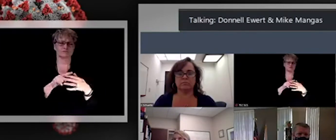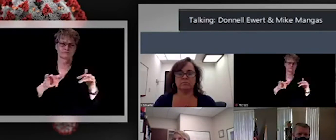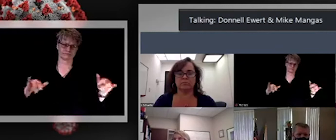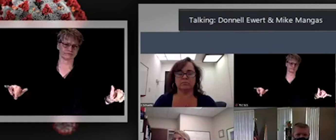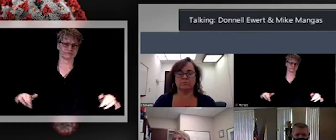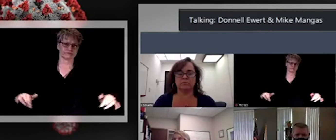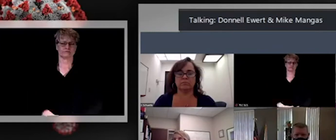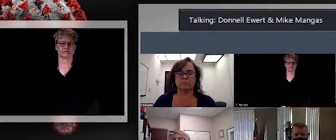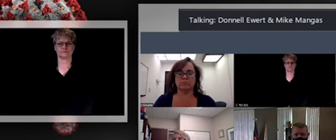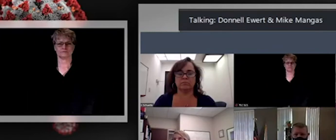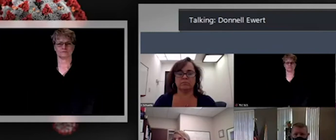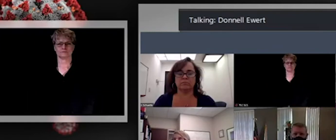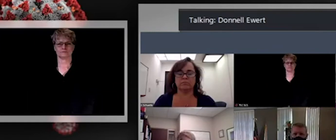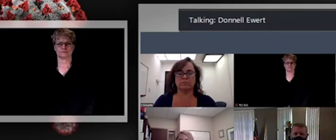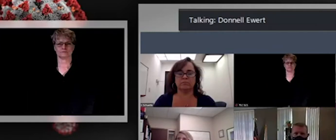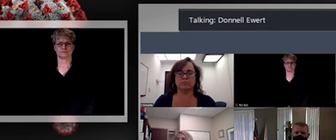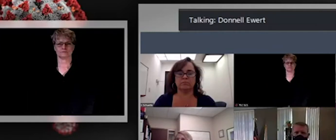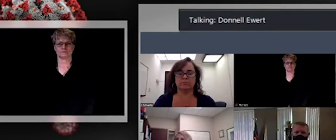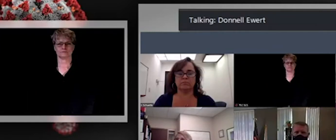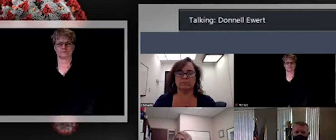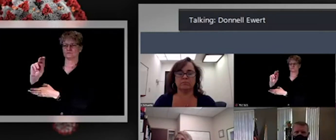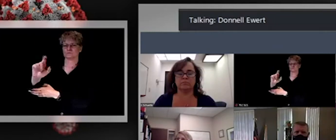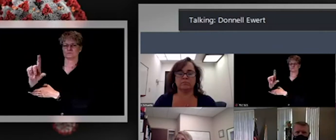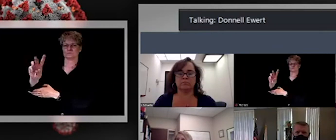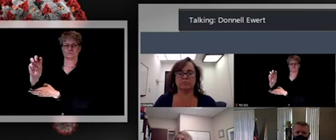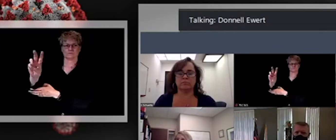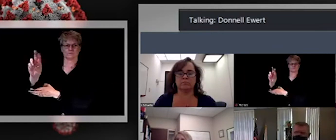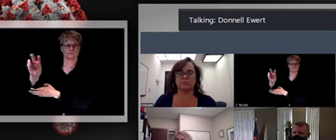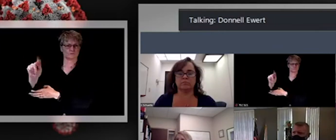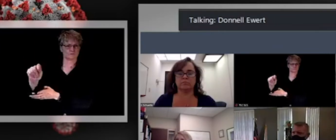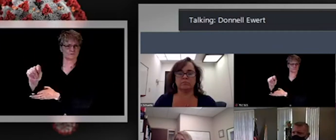The general sense that question is if you can do something in one place, why can't you